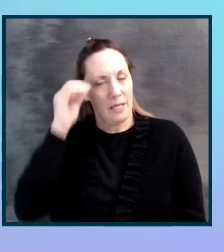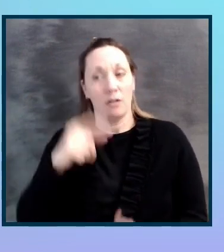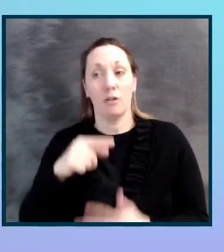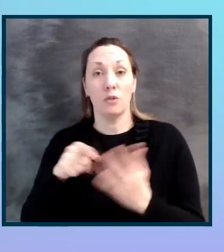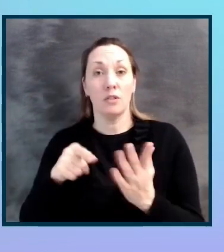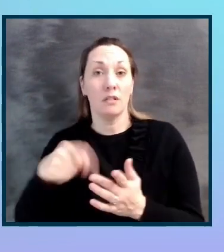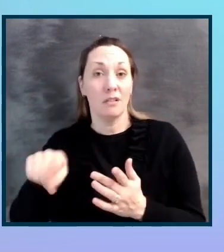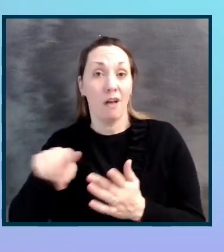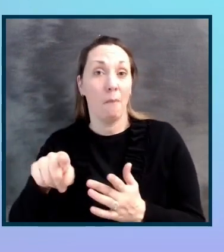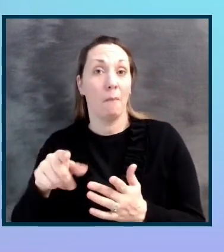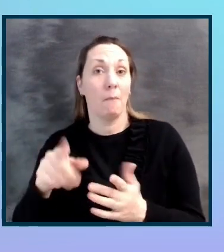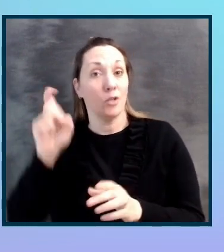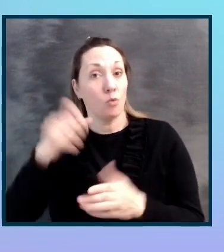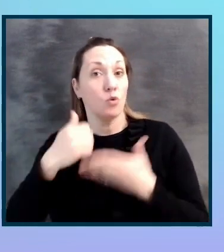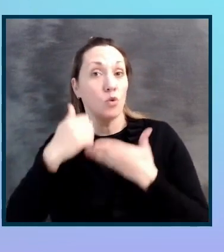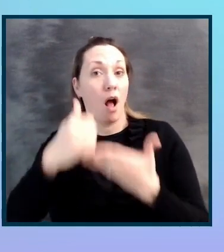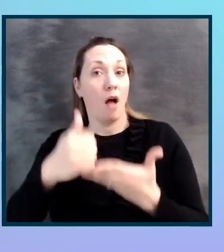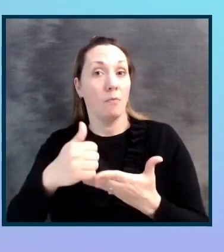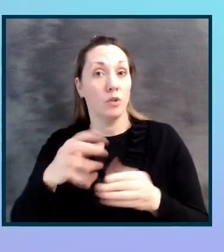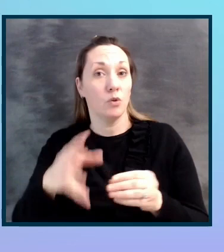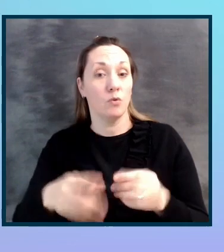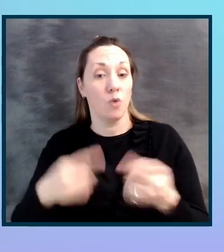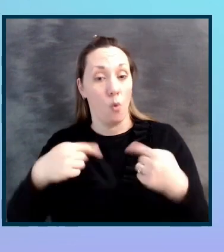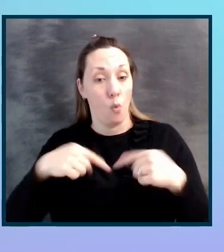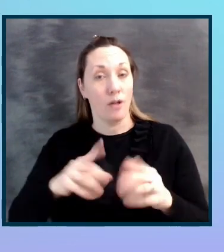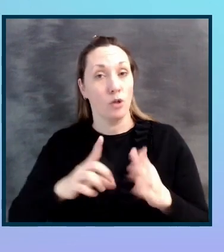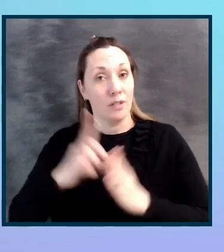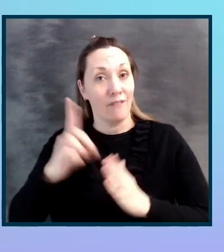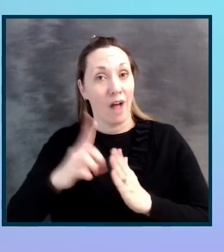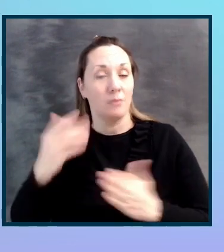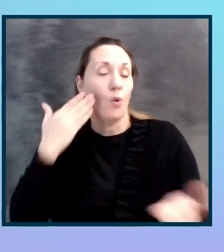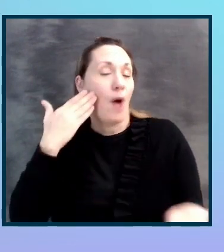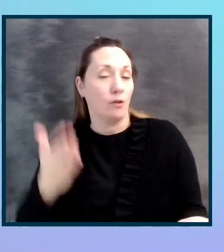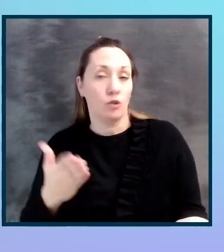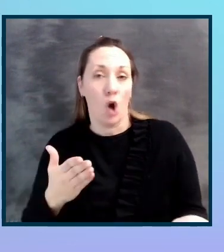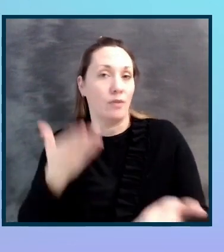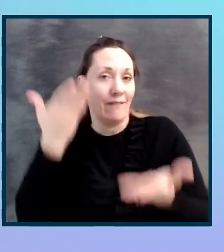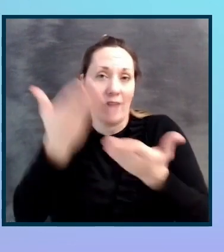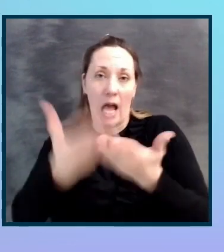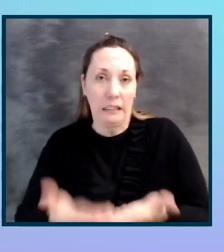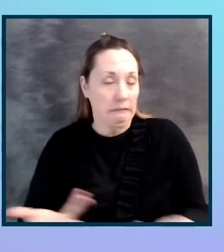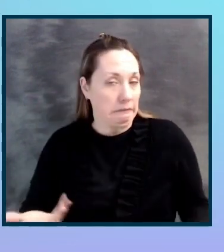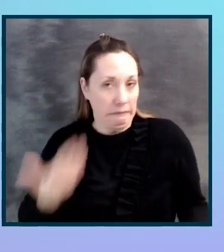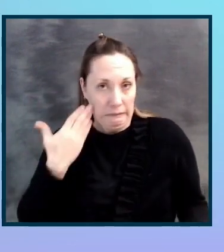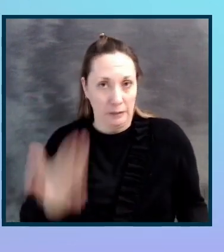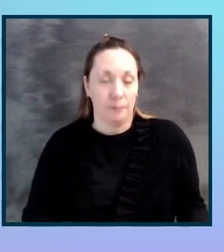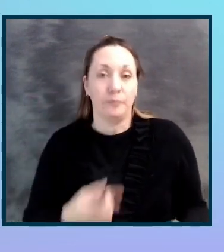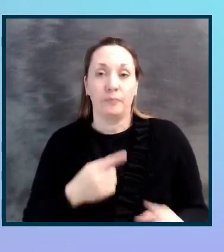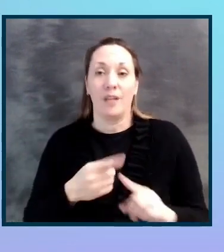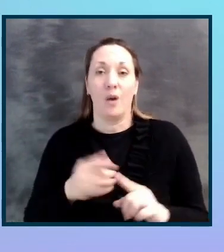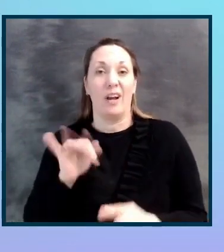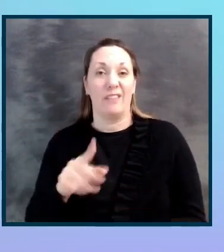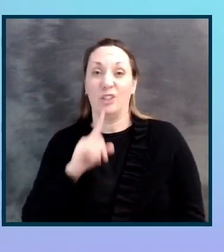to help you as you develop. Again, I can't speak for validity of them or anything like that or if they're truly like linters